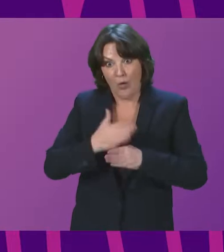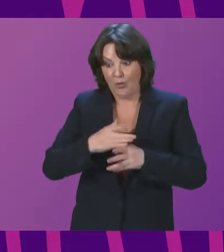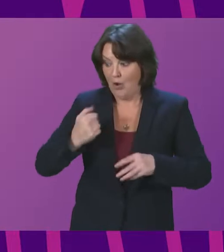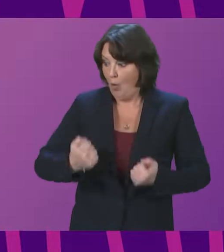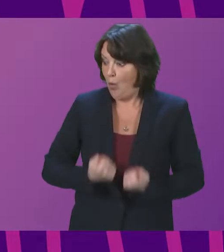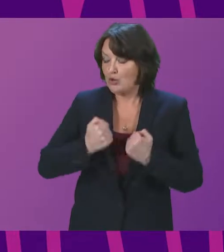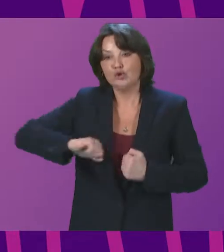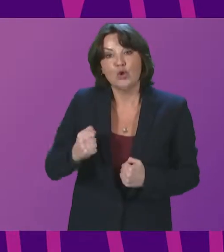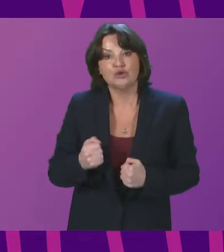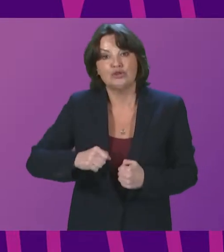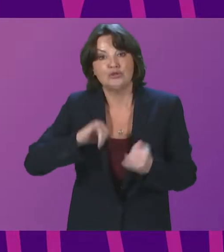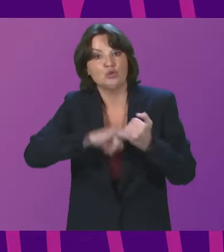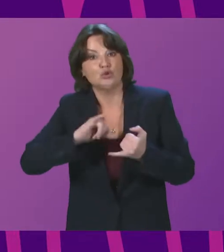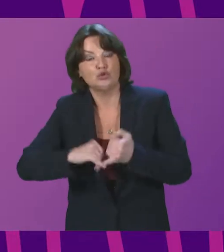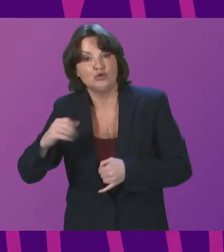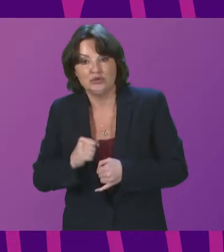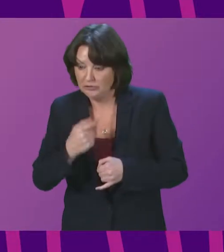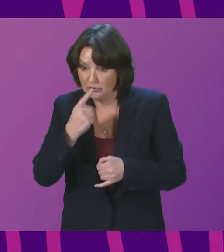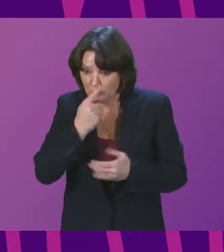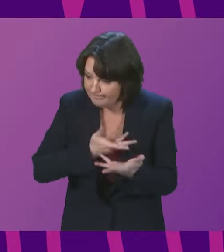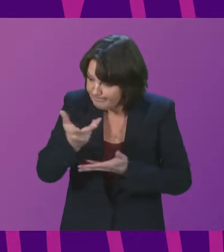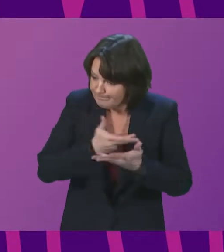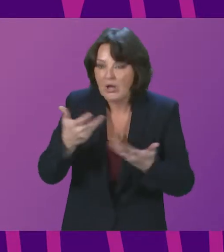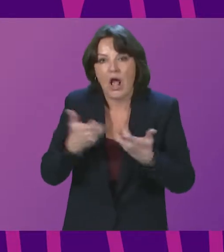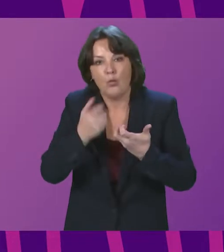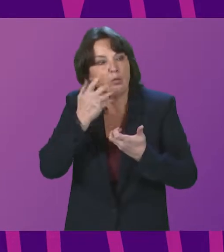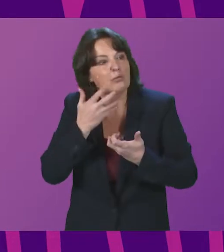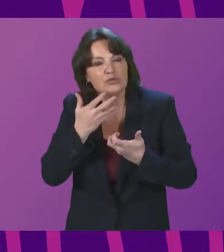and deliver the new benefit as quickly as possible.